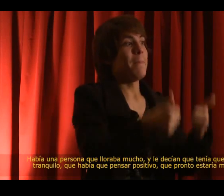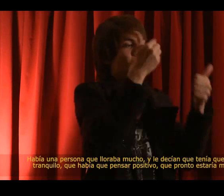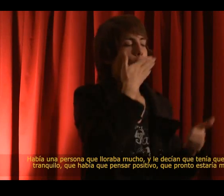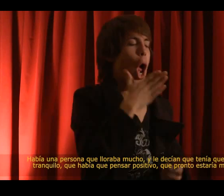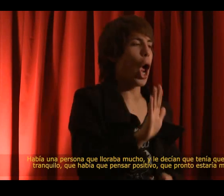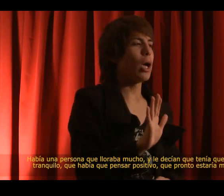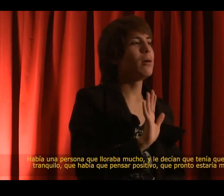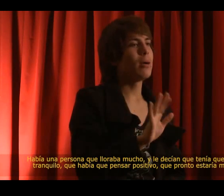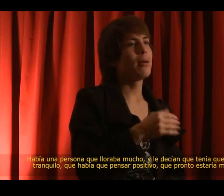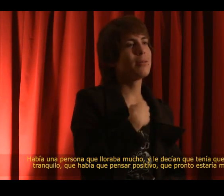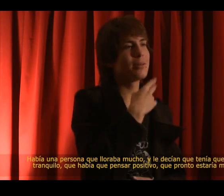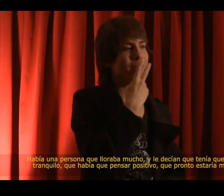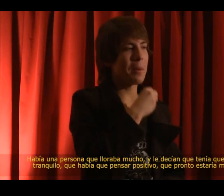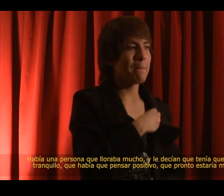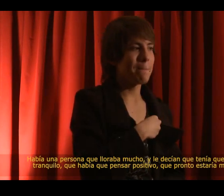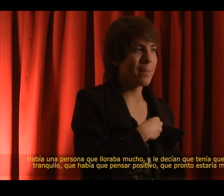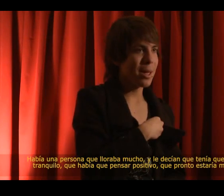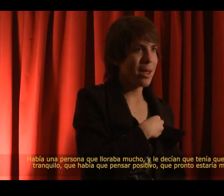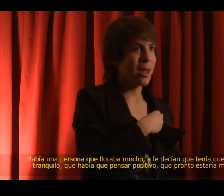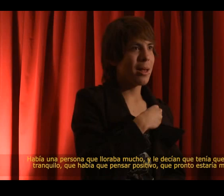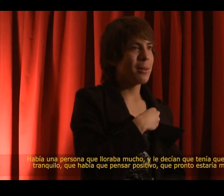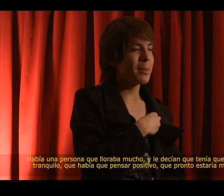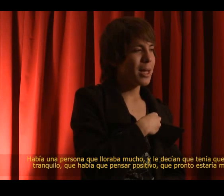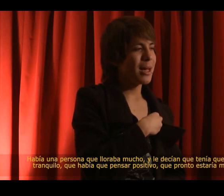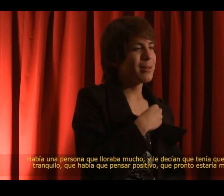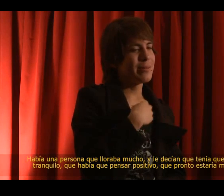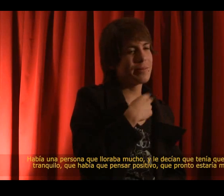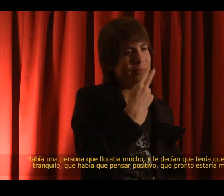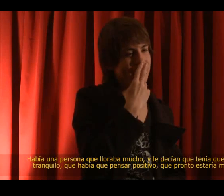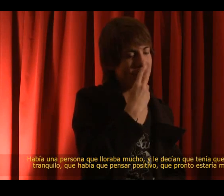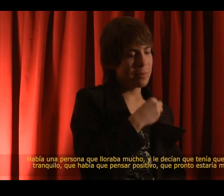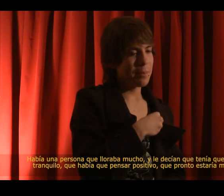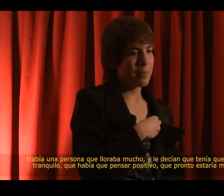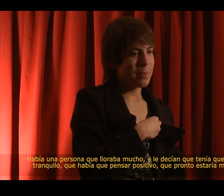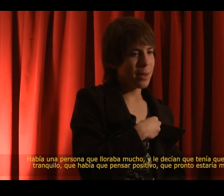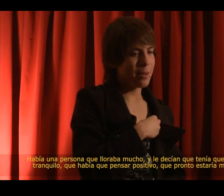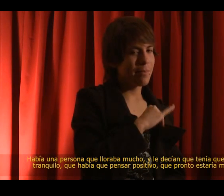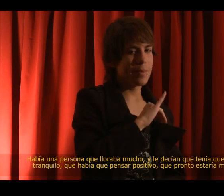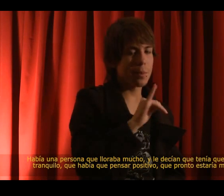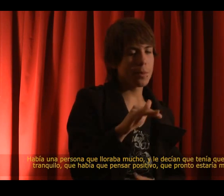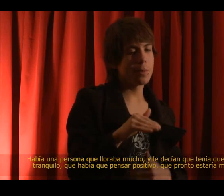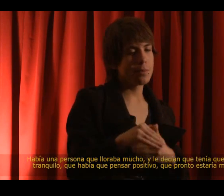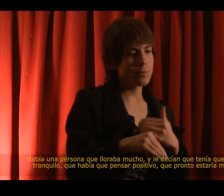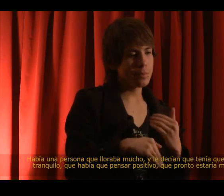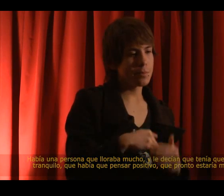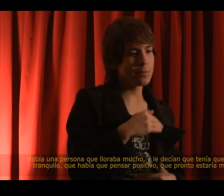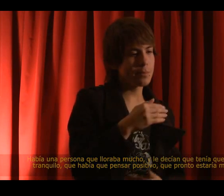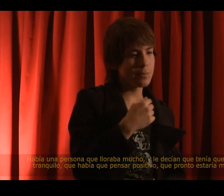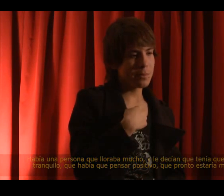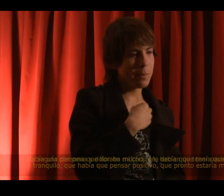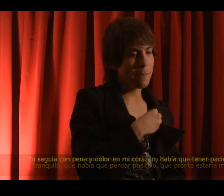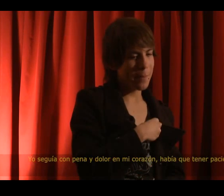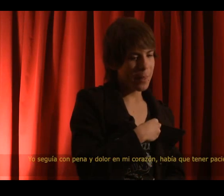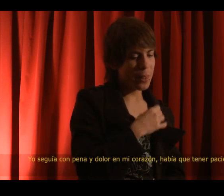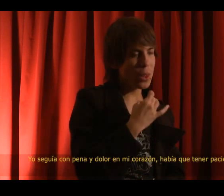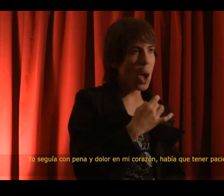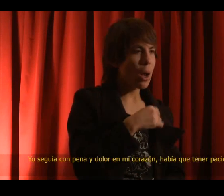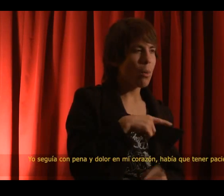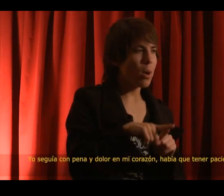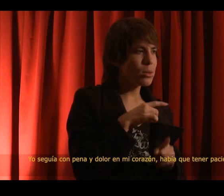There was another person who was crying a lot and they told her that she had to calm down and think positive because Cristina would get better soon.